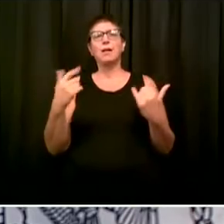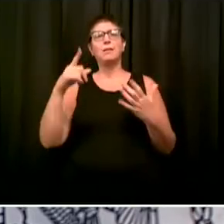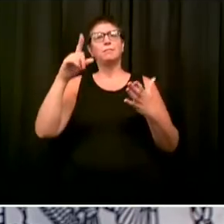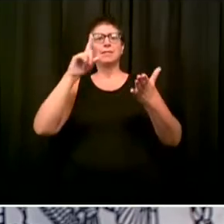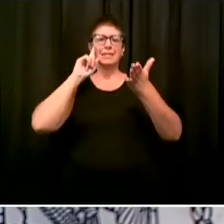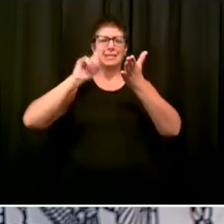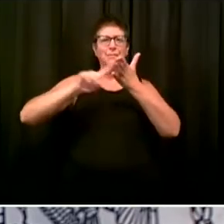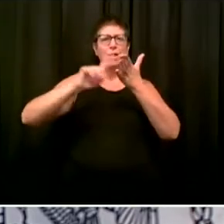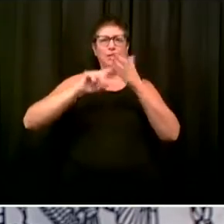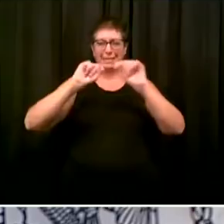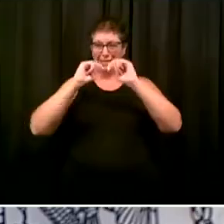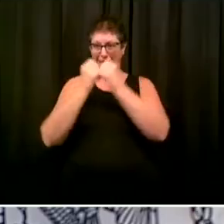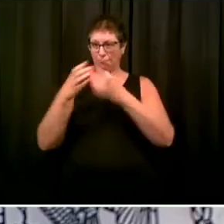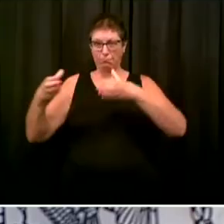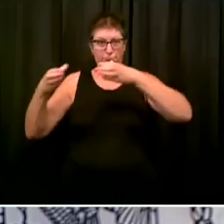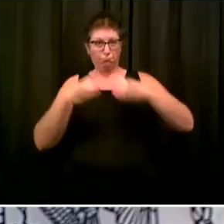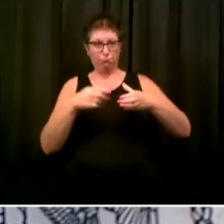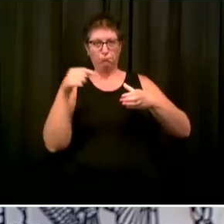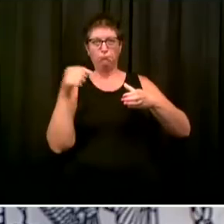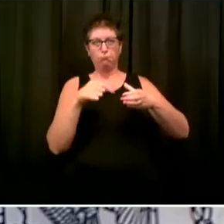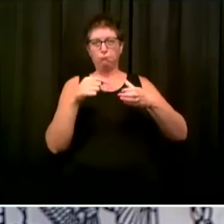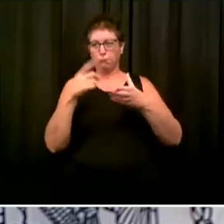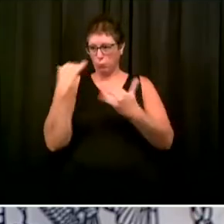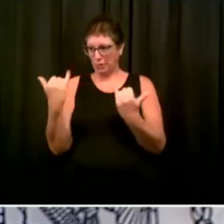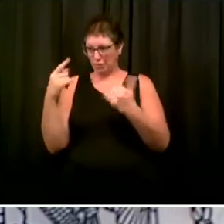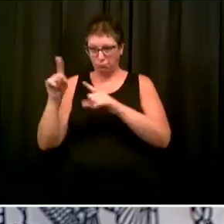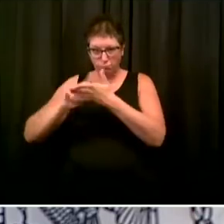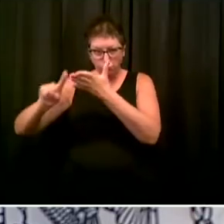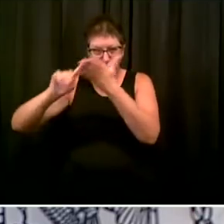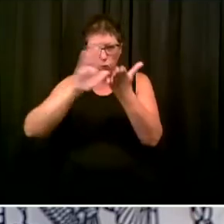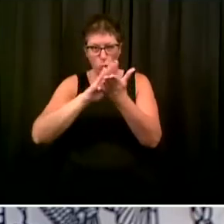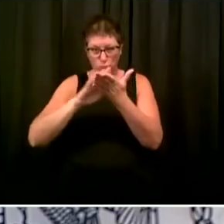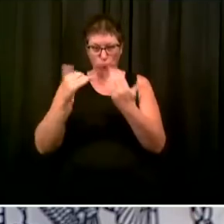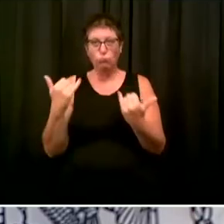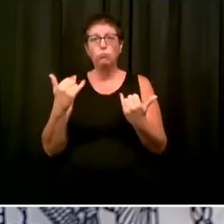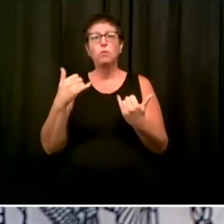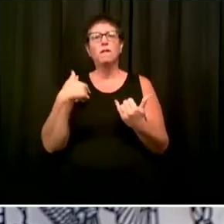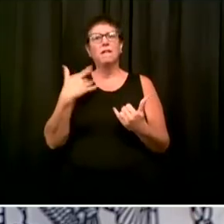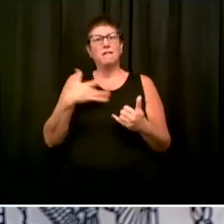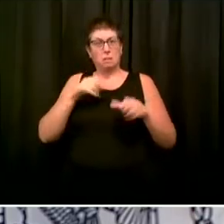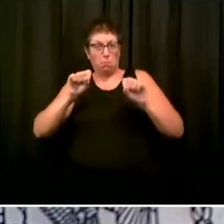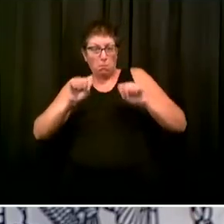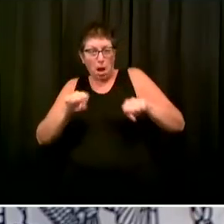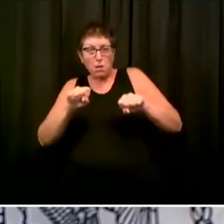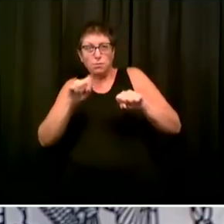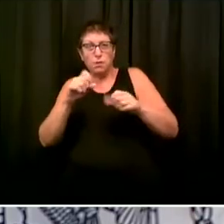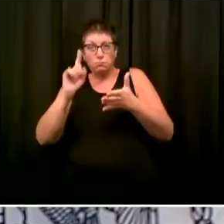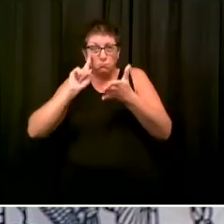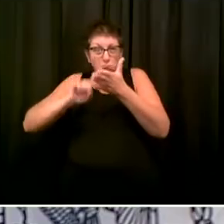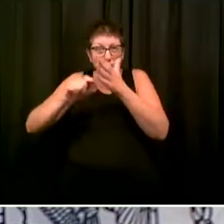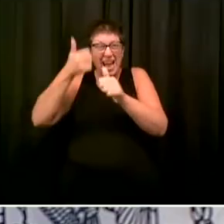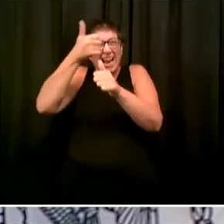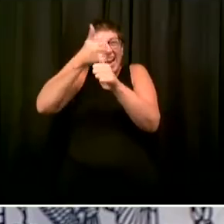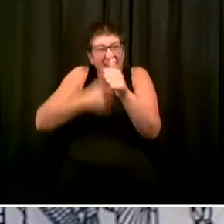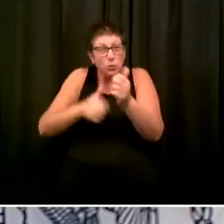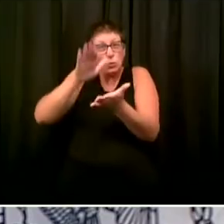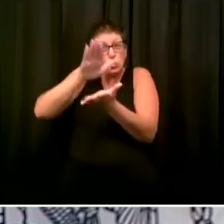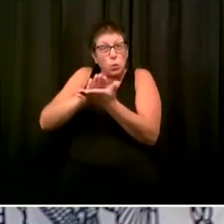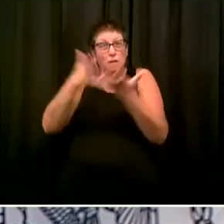INSPECTIONS STARTED TODAY ON SCHOOLS BUT IS IT